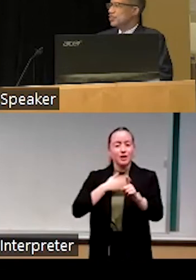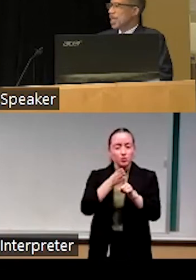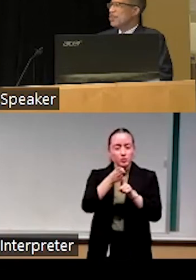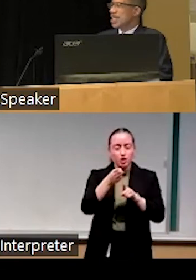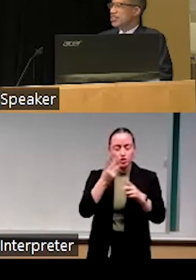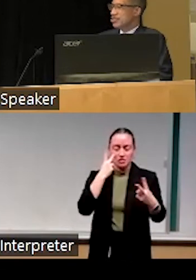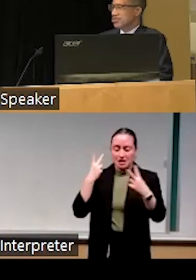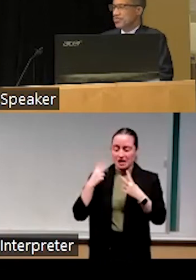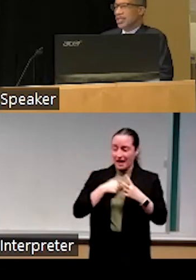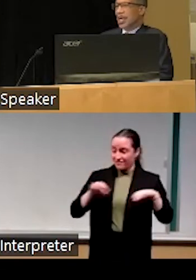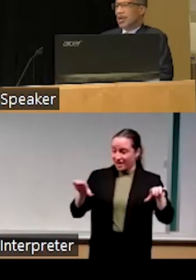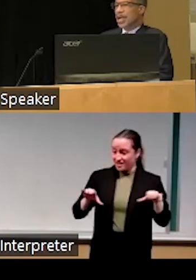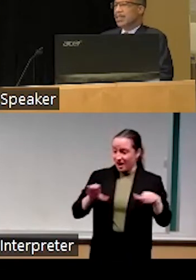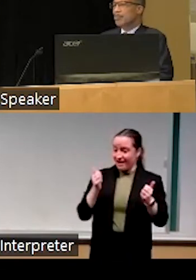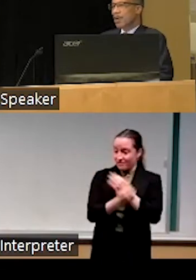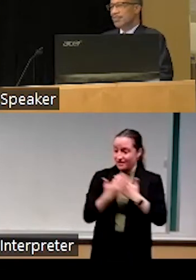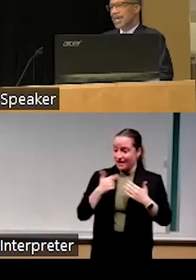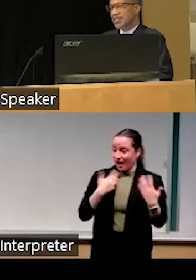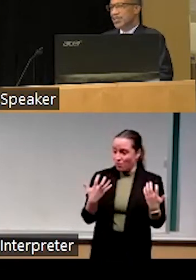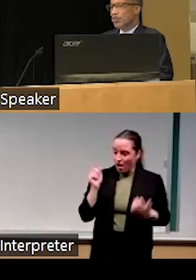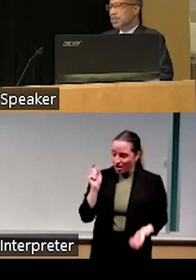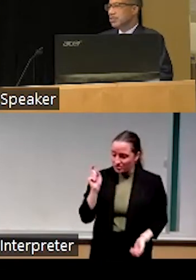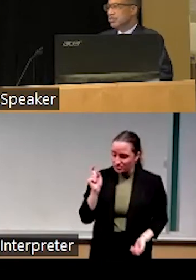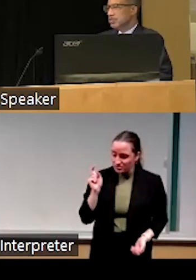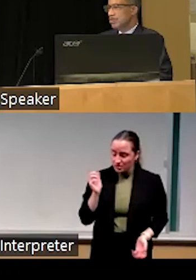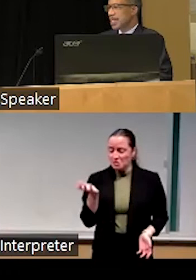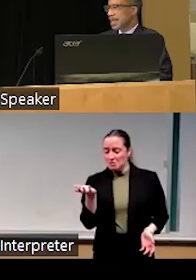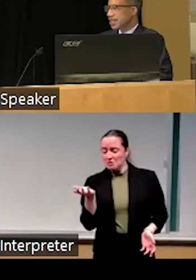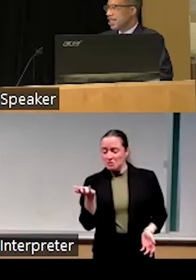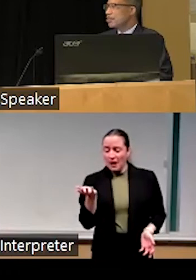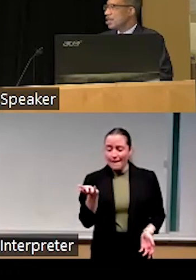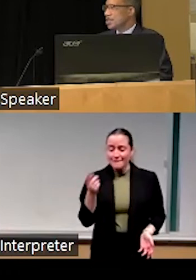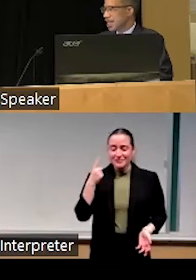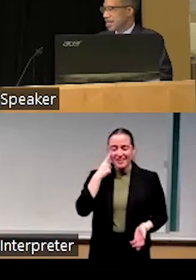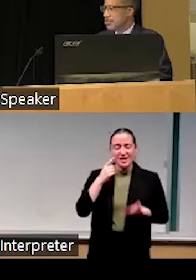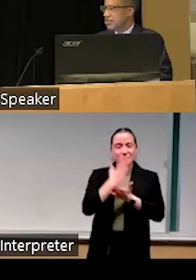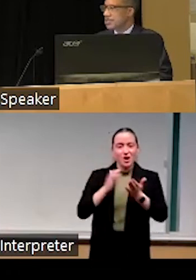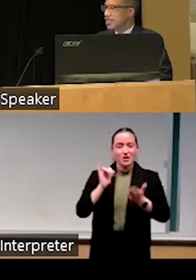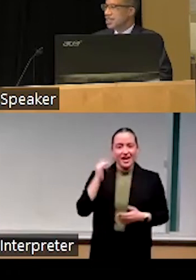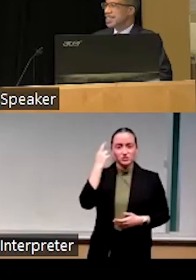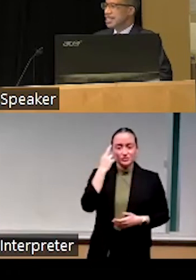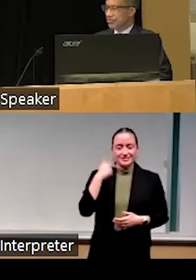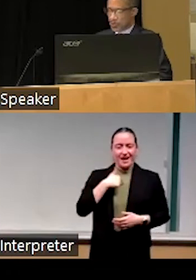had meant to do and part of that is you know what why the heck did I become a psychiatrist in the